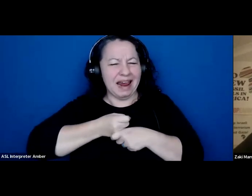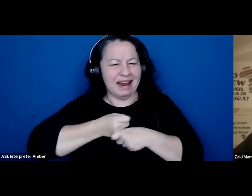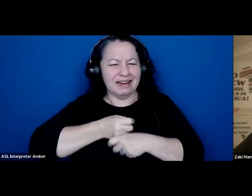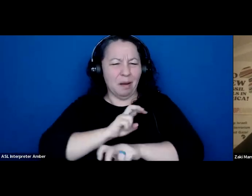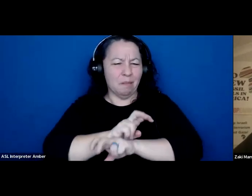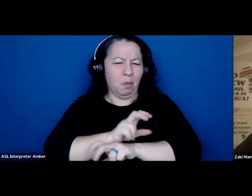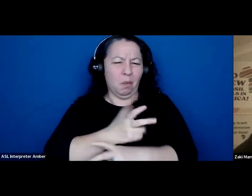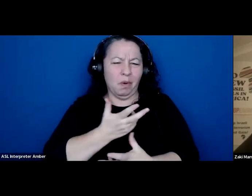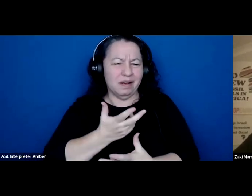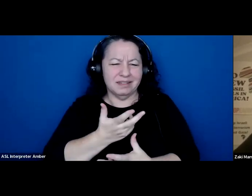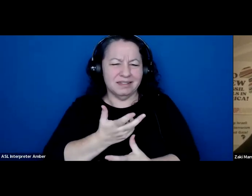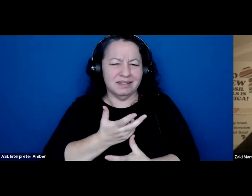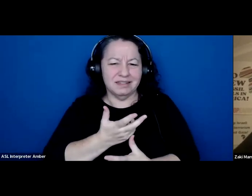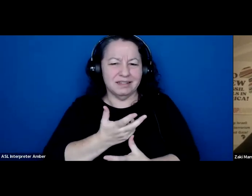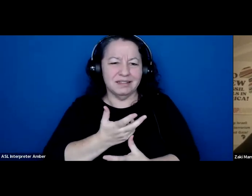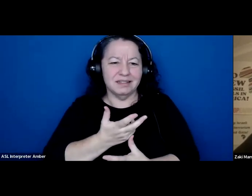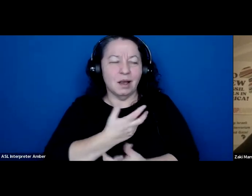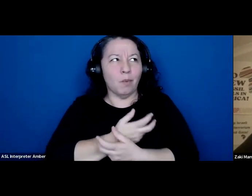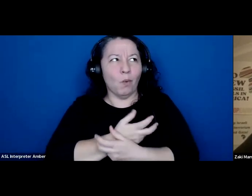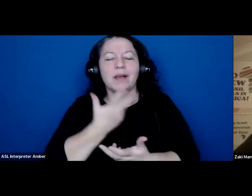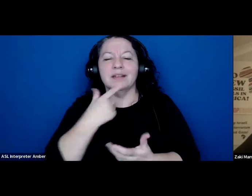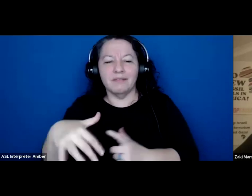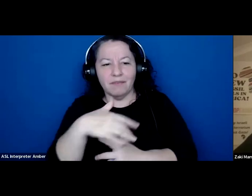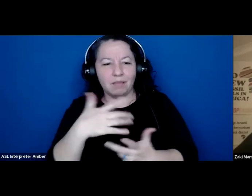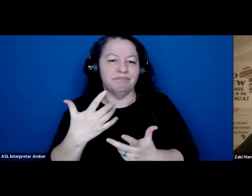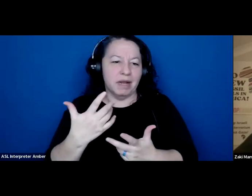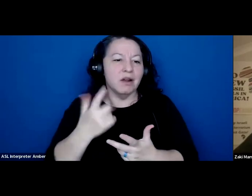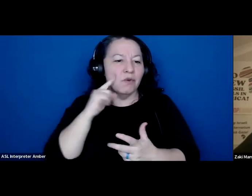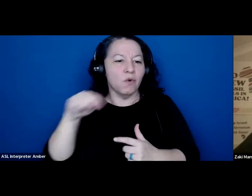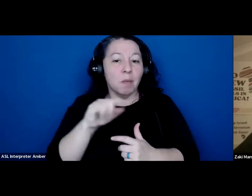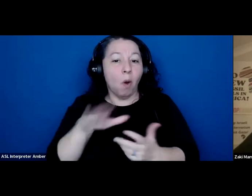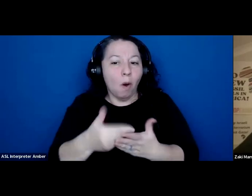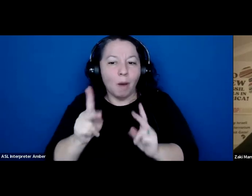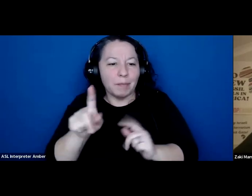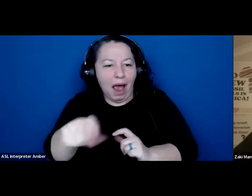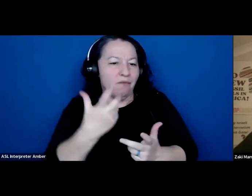that all Gazans are unavoidably exposed to. As you know, all people have to breathe.